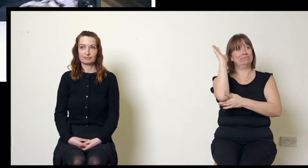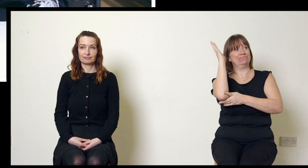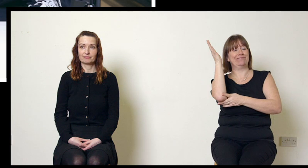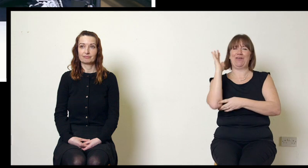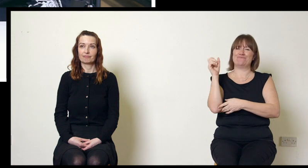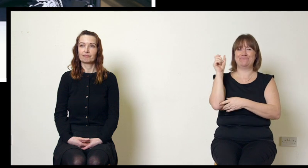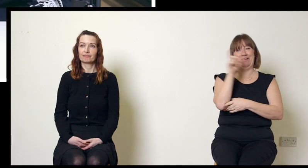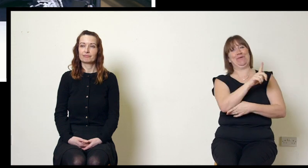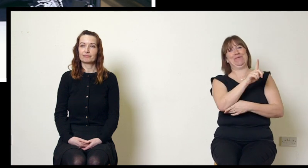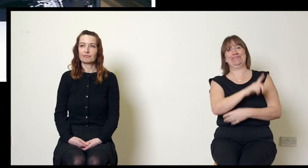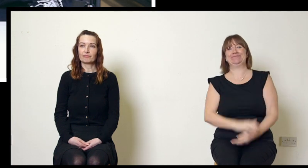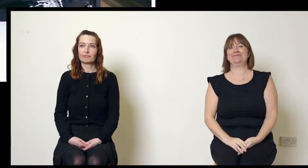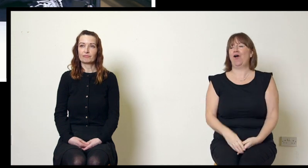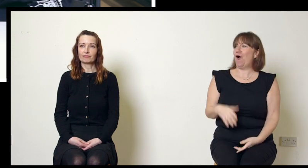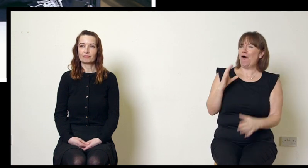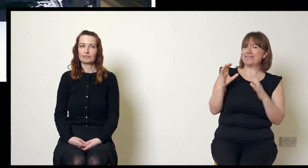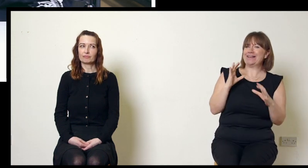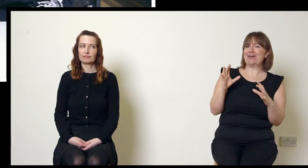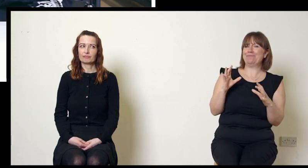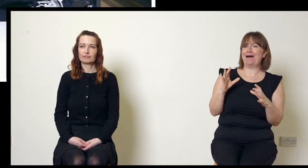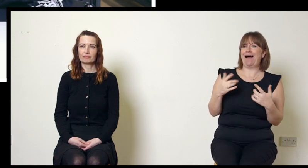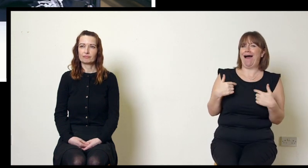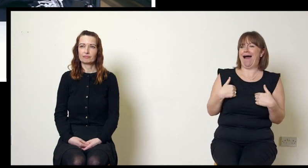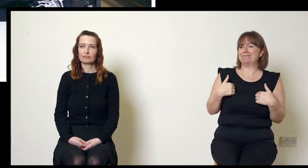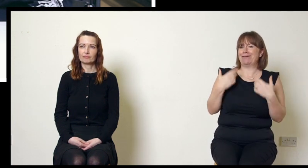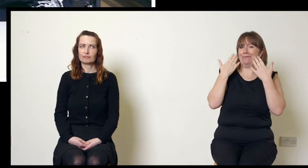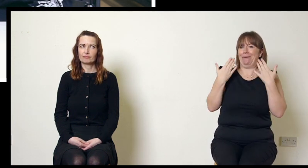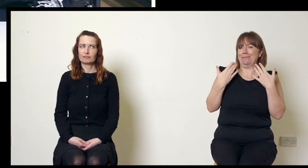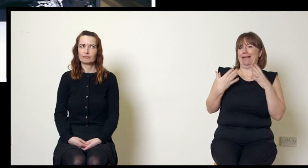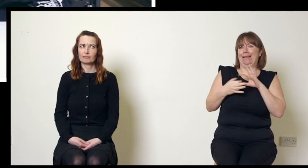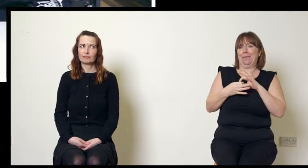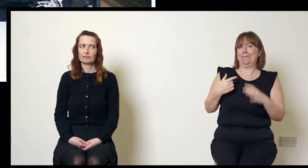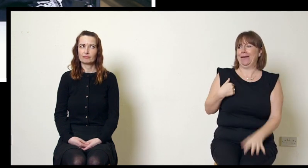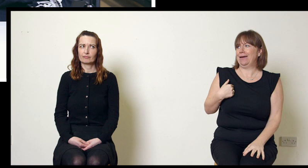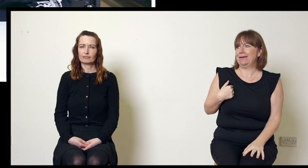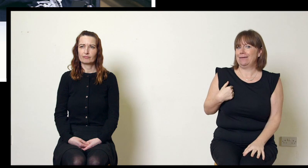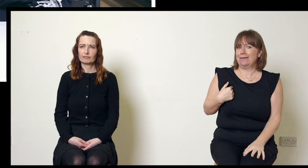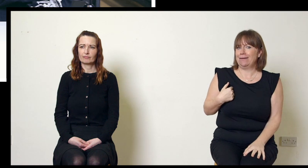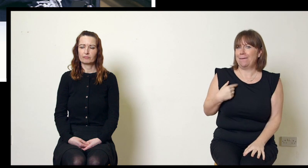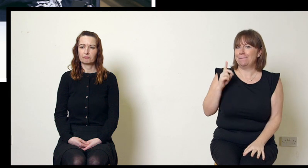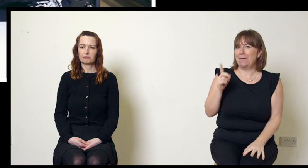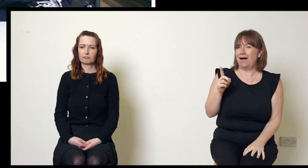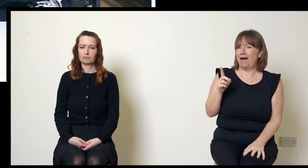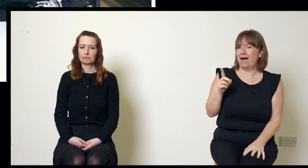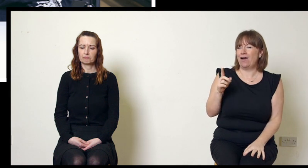He said there was a conversation where somebody said, “Oh but I don't know how that applies to me”, but there was conversation about, “Yeah, but, you know, when people don't talk to you,